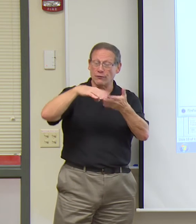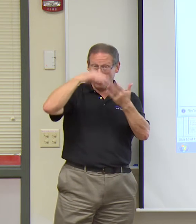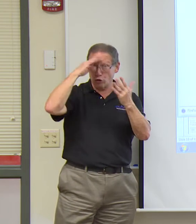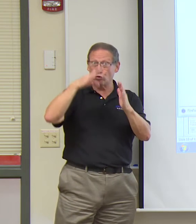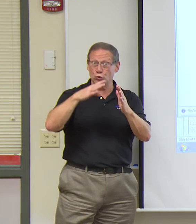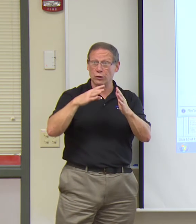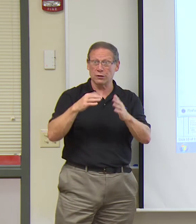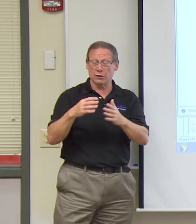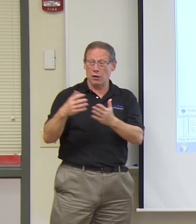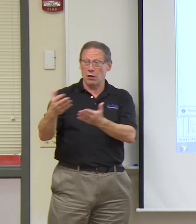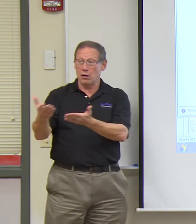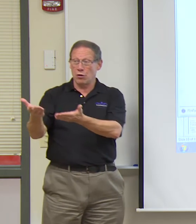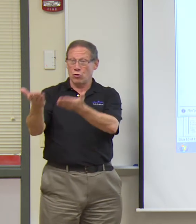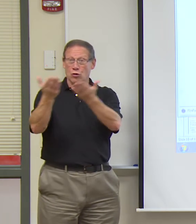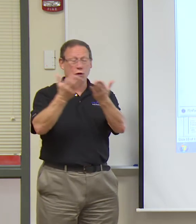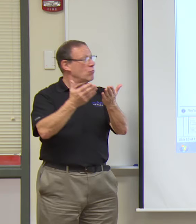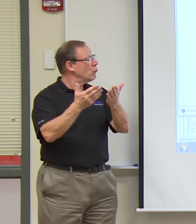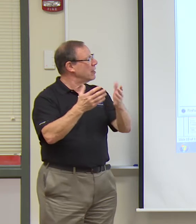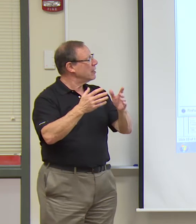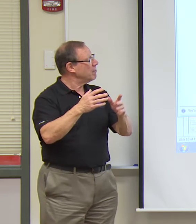just in case you don't want students to see it yet.